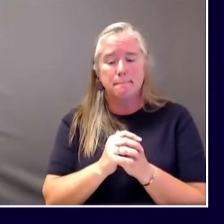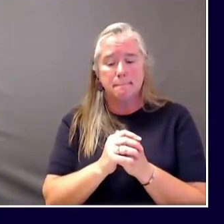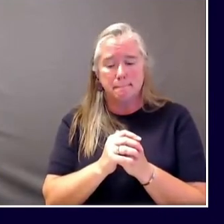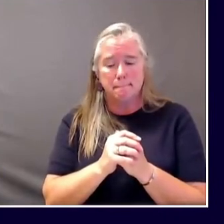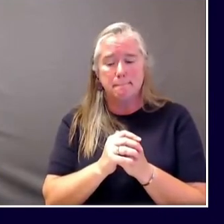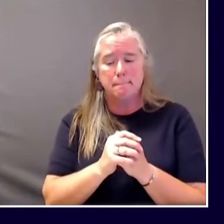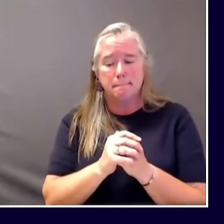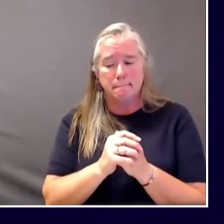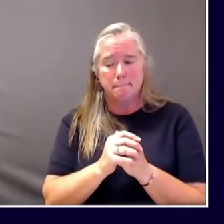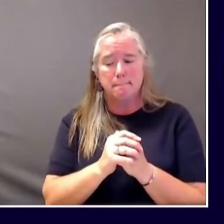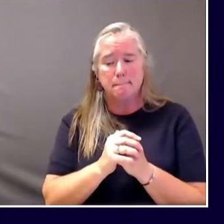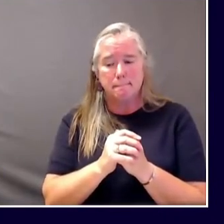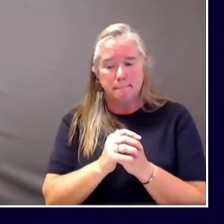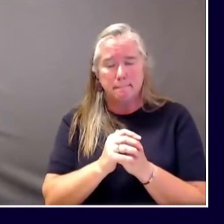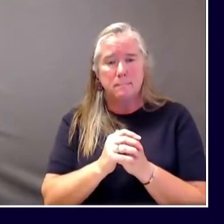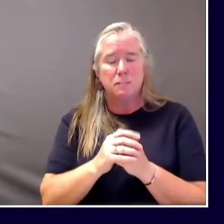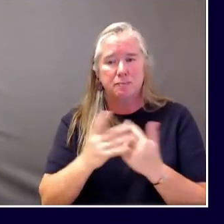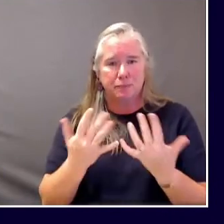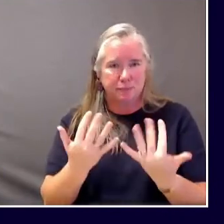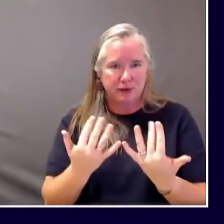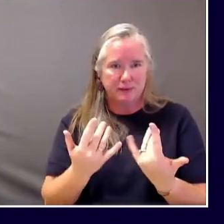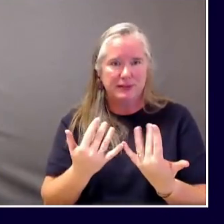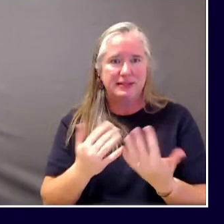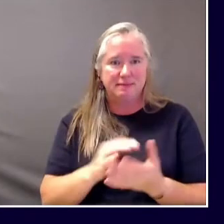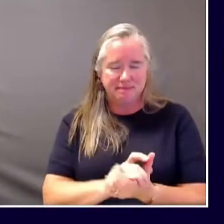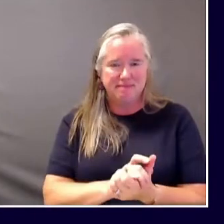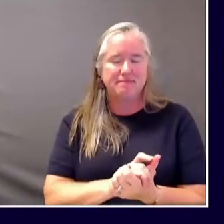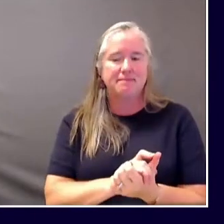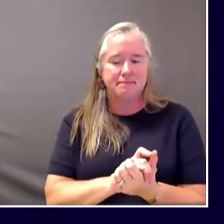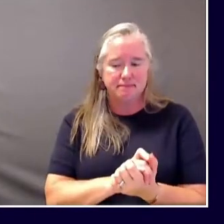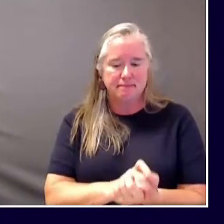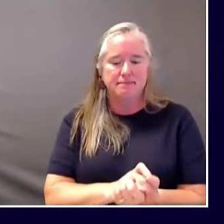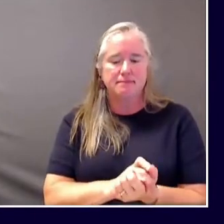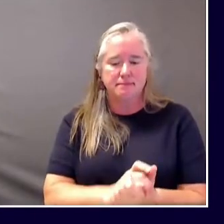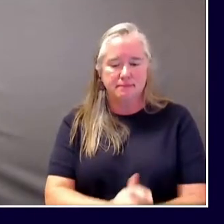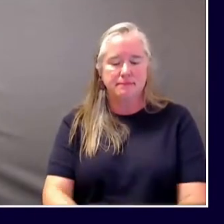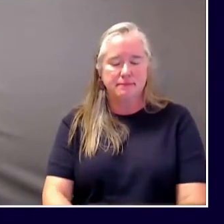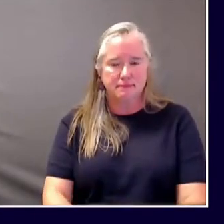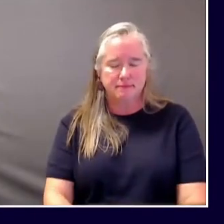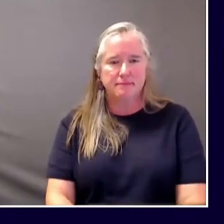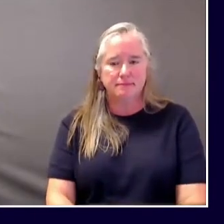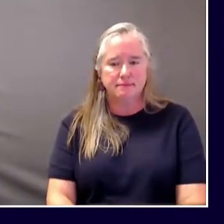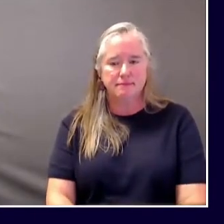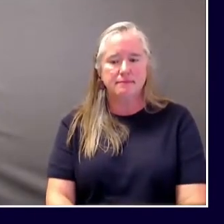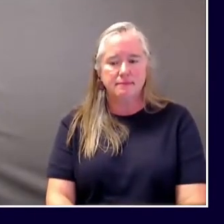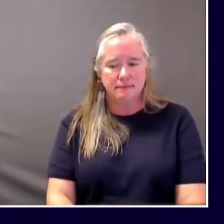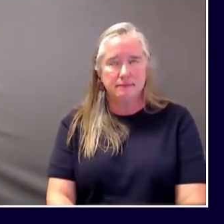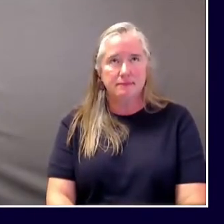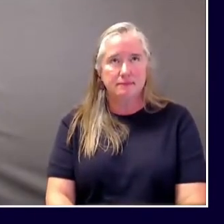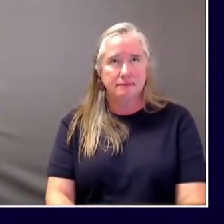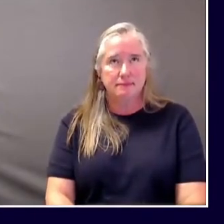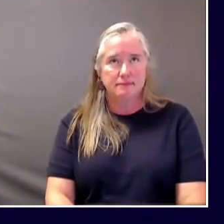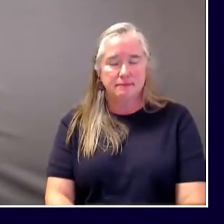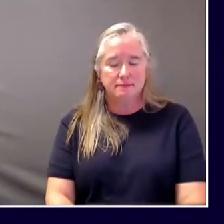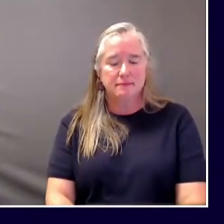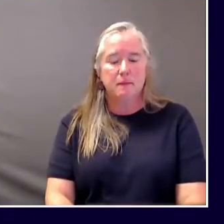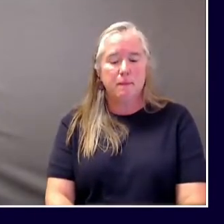any chance that we can maybe well if the state is interested